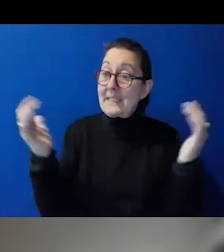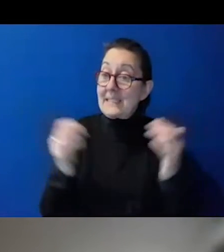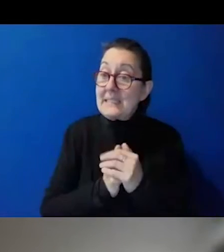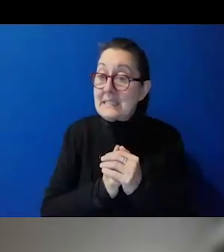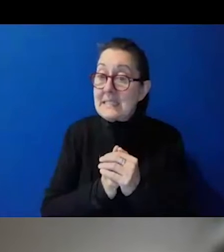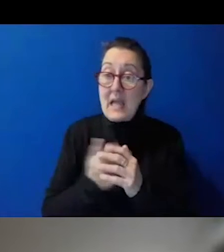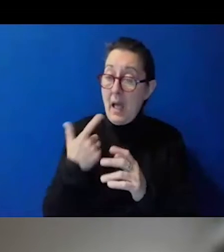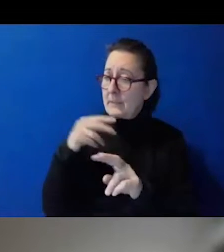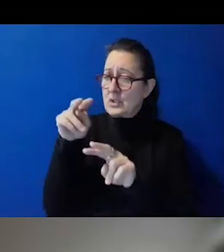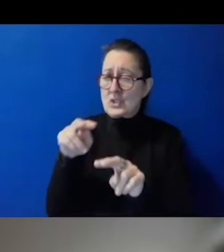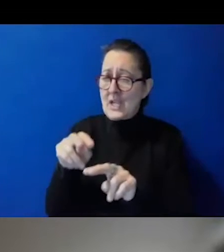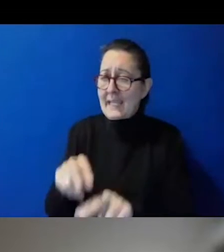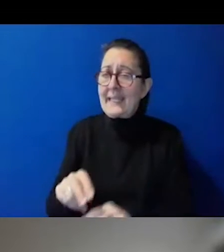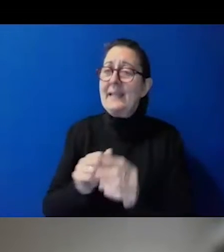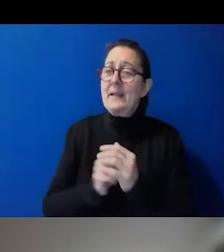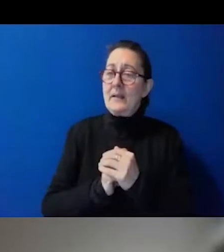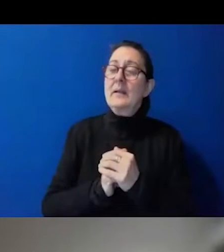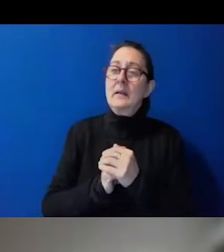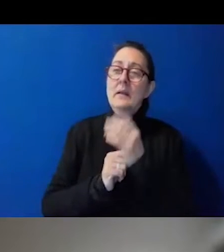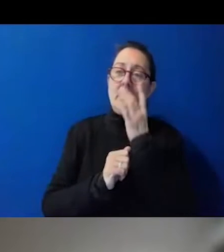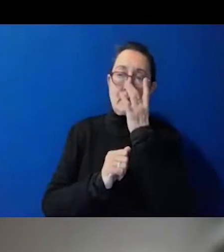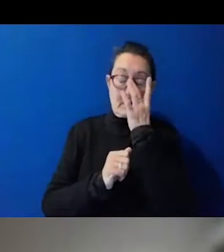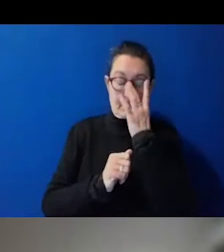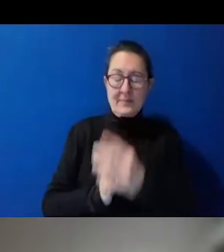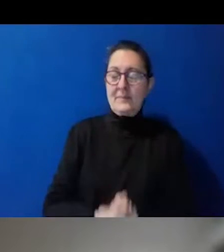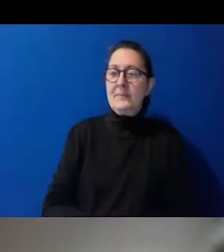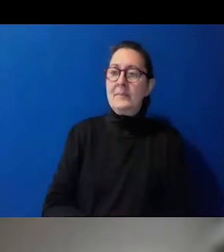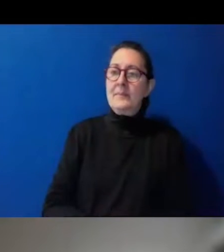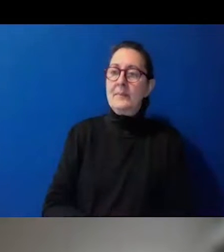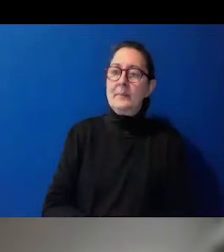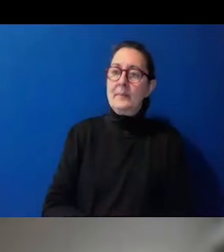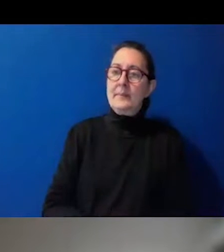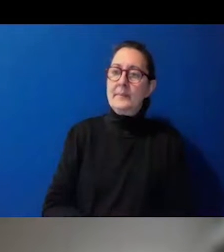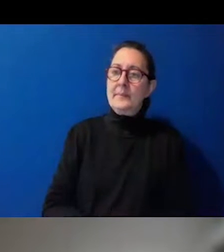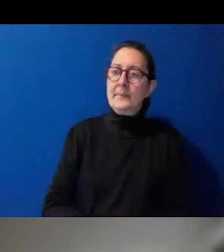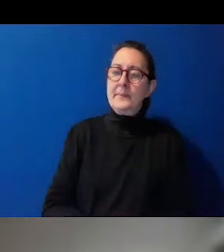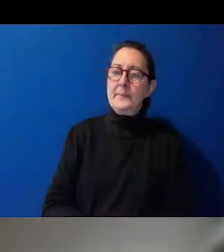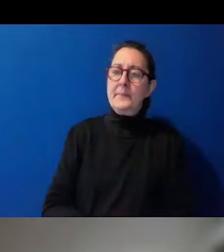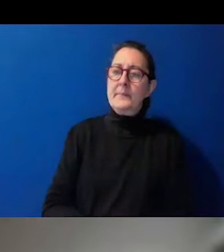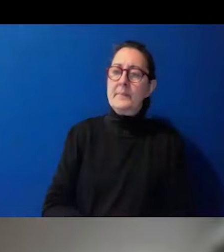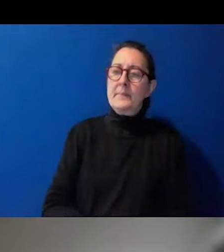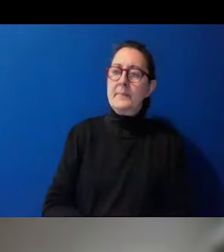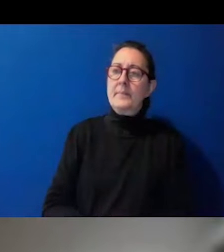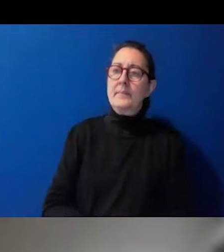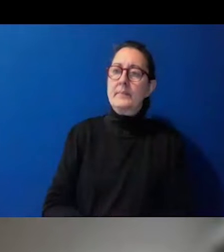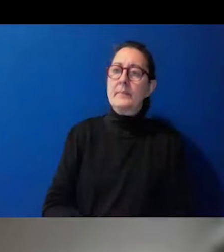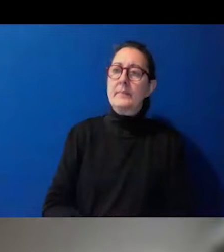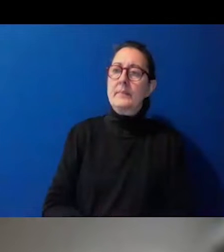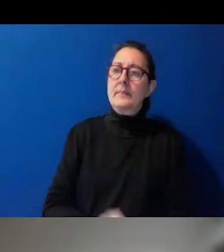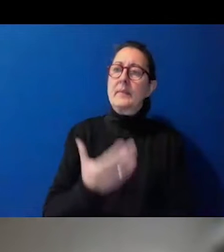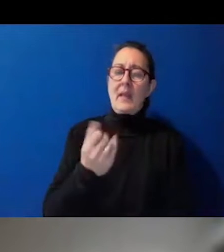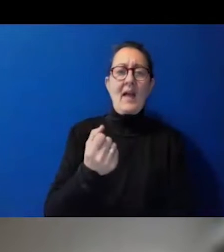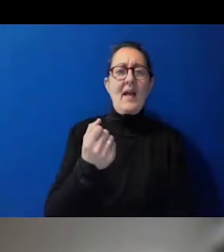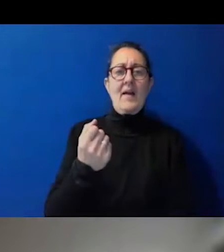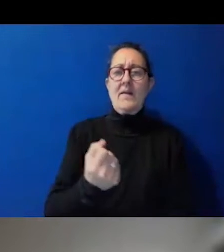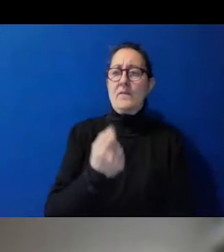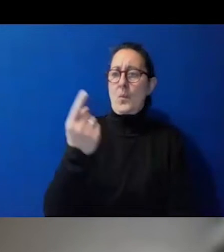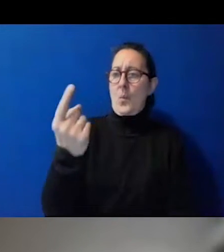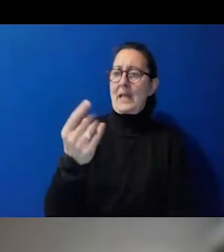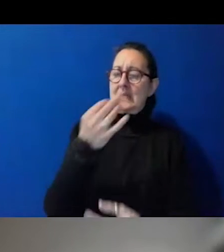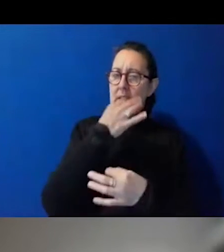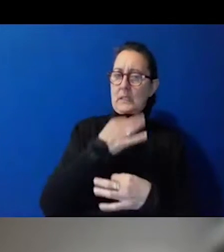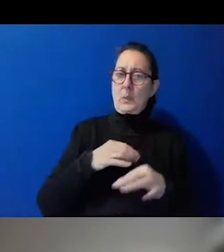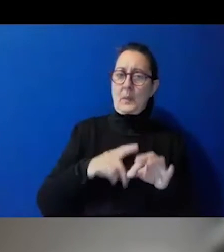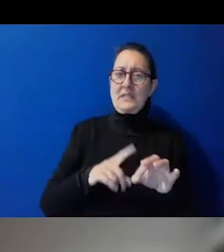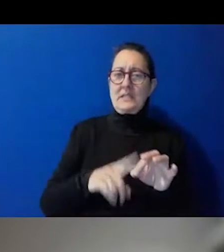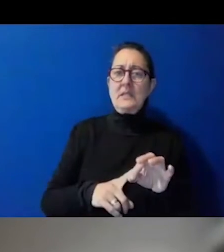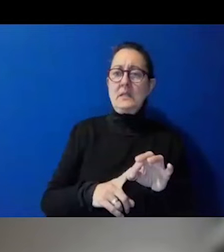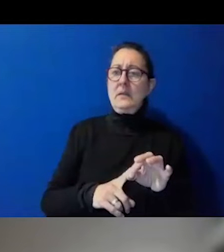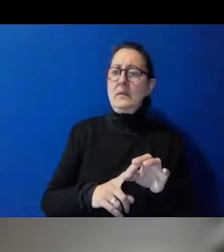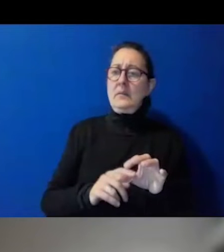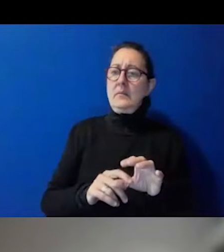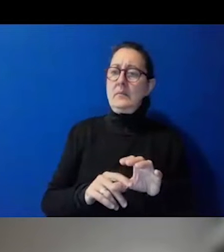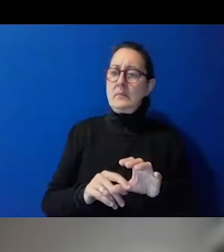throughout um so we have one question um what kind of and this is probably sorry you probably wanted